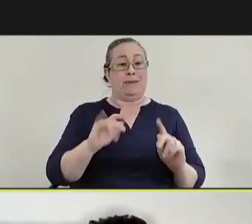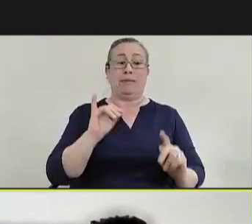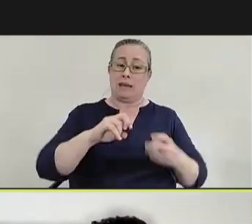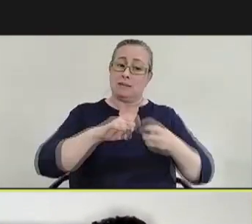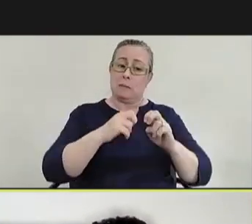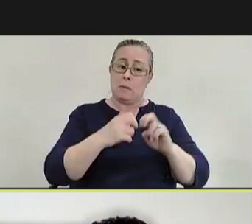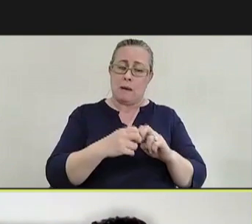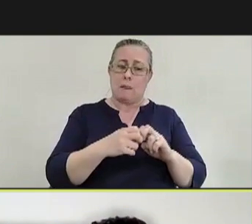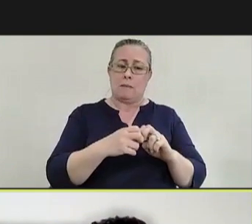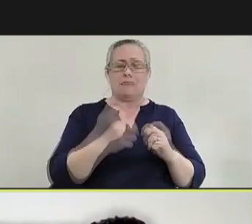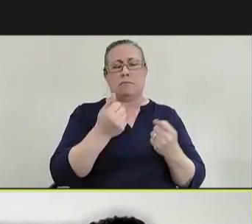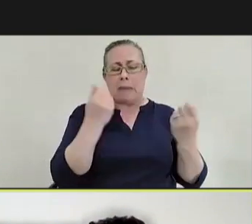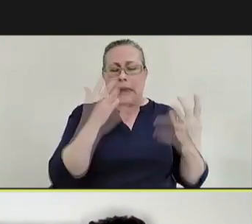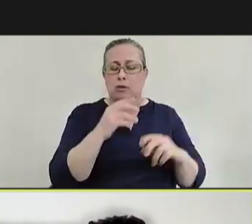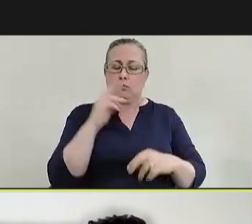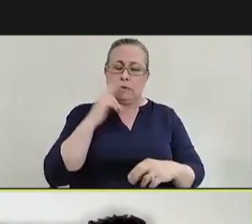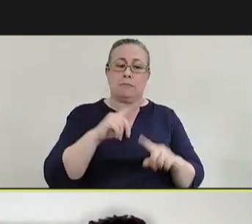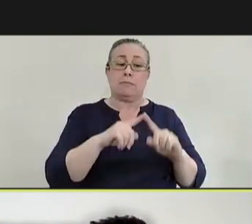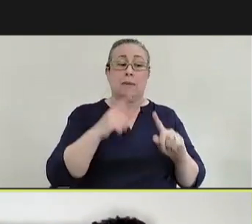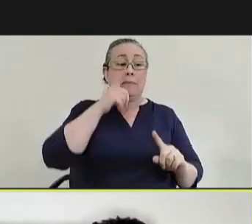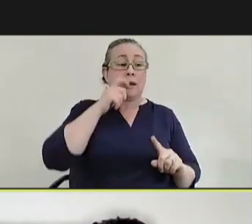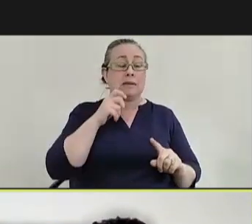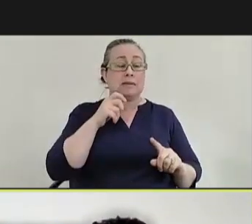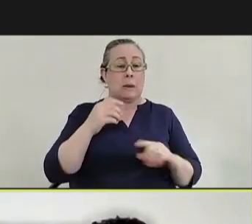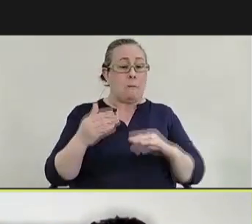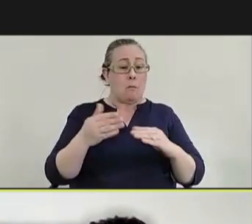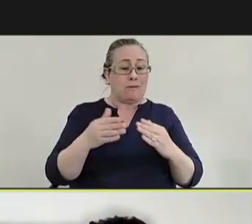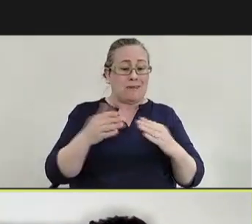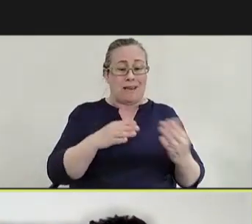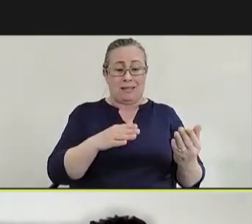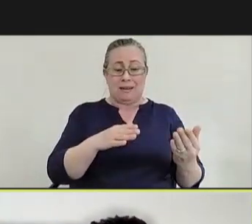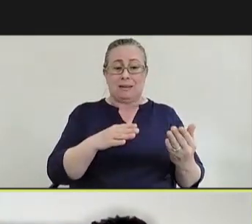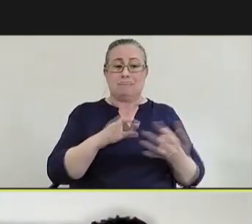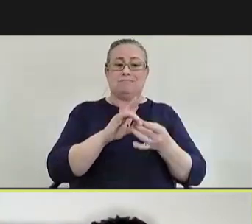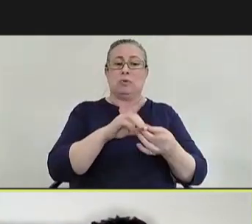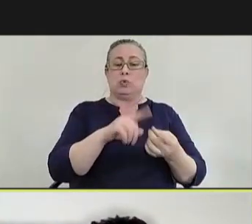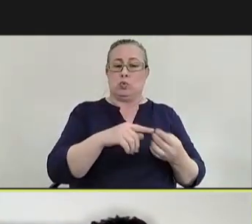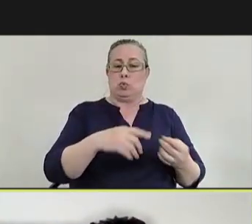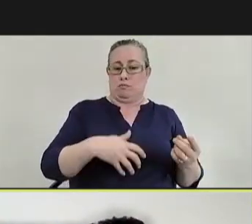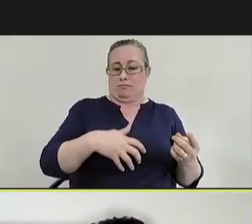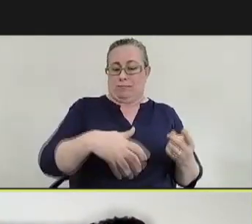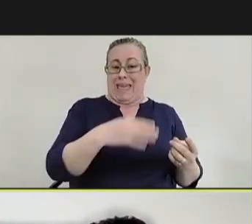but given the fact that the mortality related to pregnant people and their fetuses related to